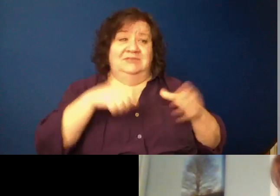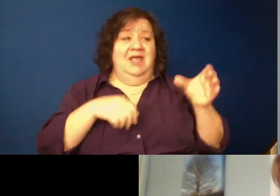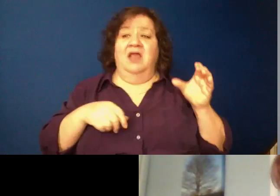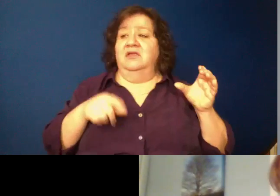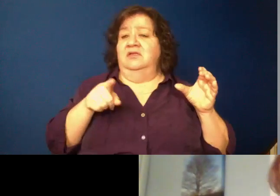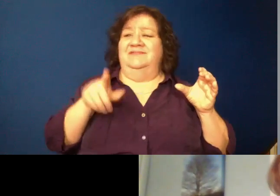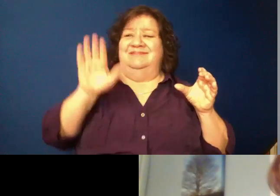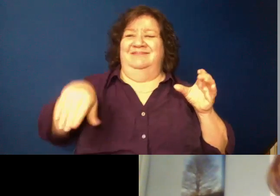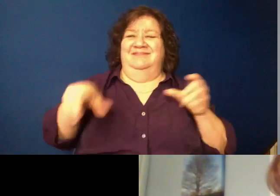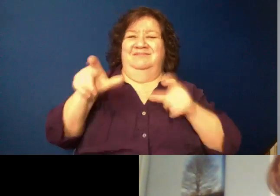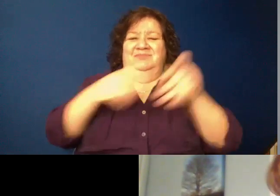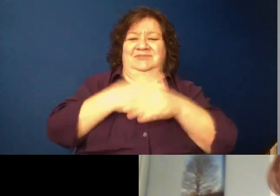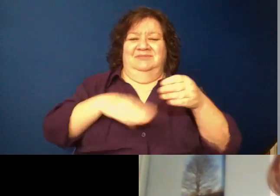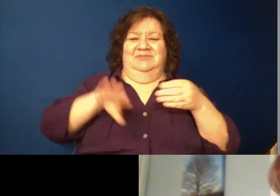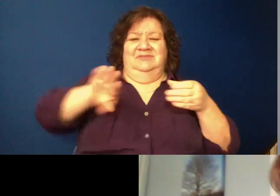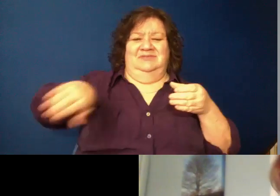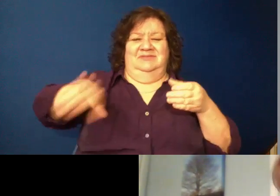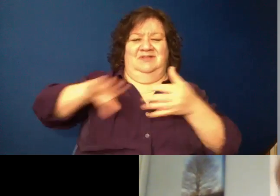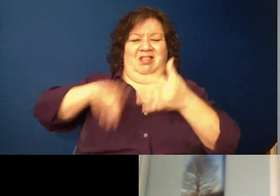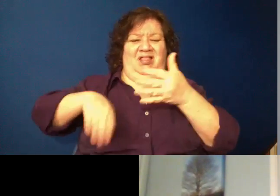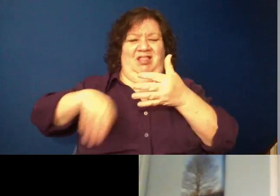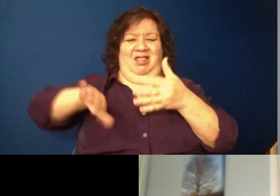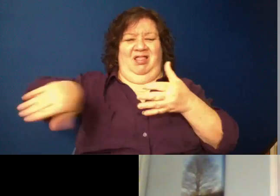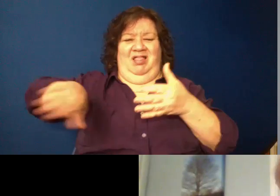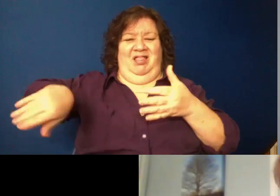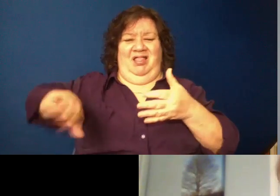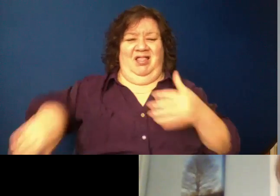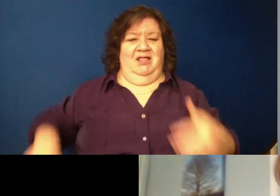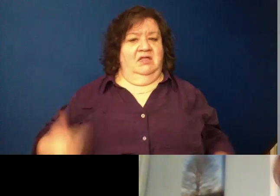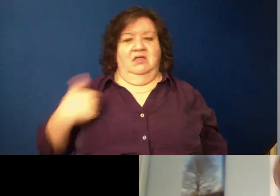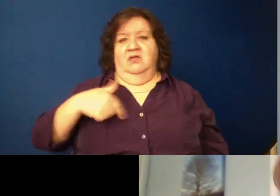who received the action vaccine only like one person less than one person for persons with